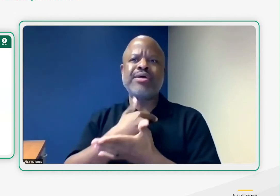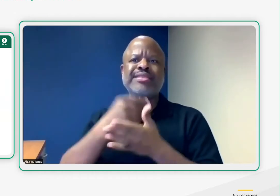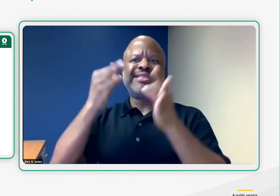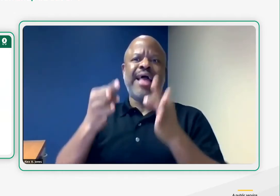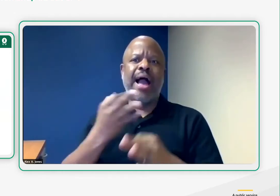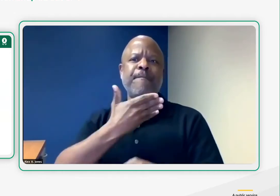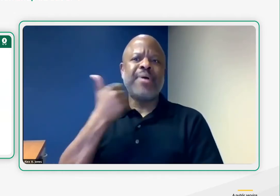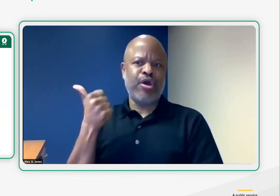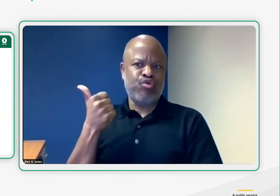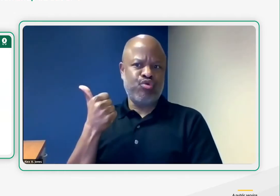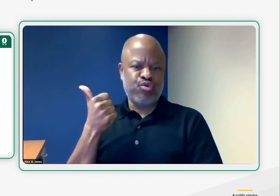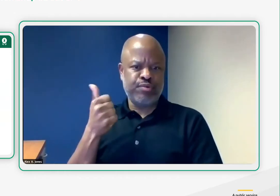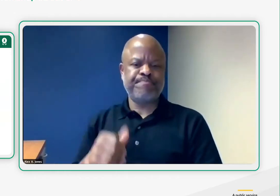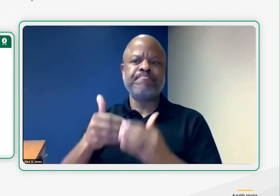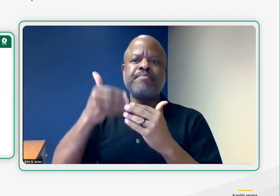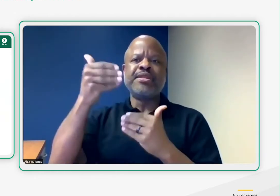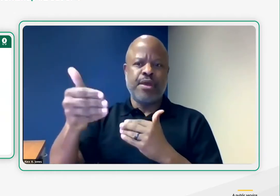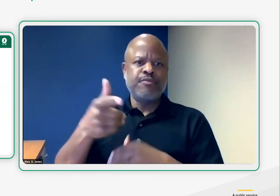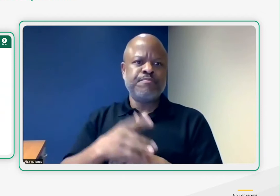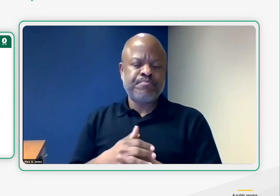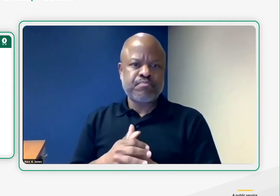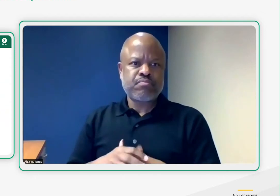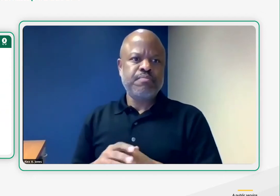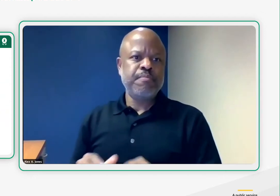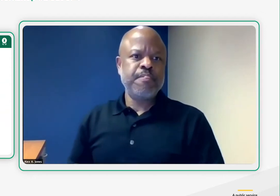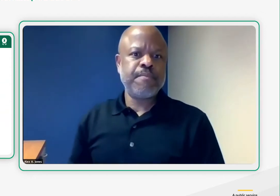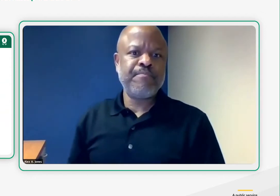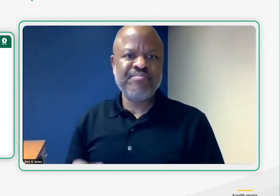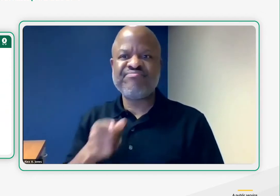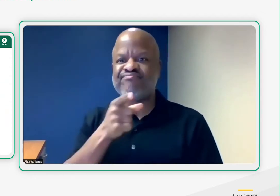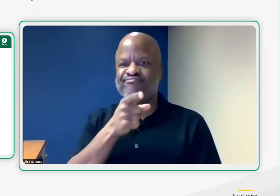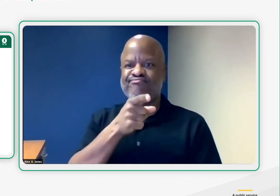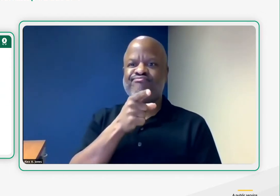And that will help us make better decisions down the line.